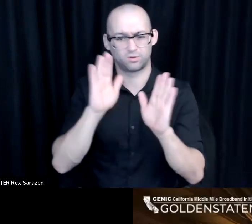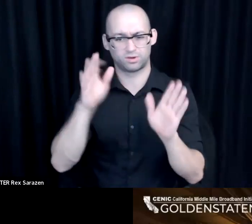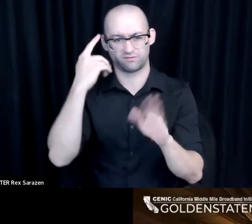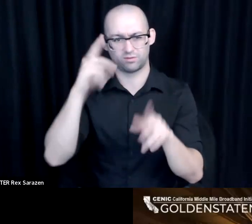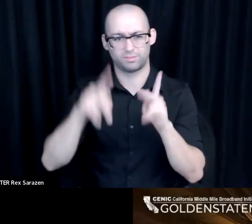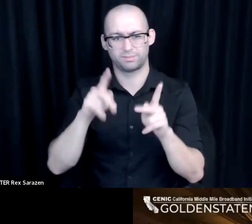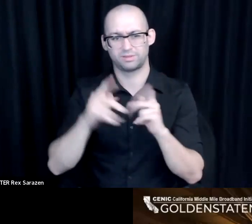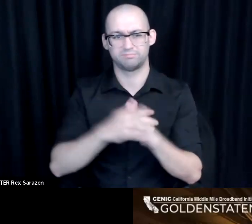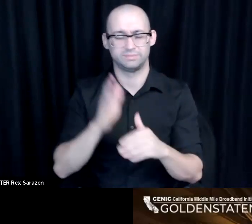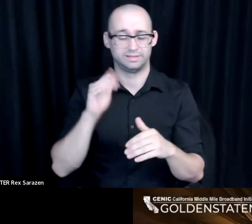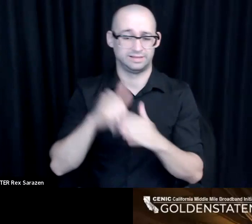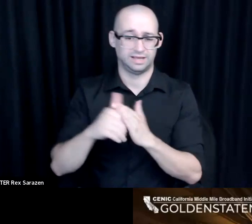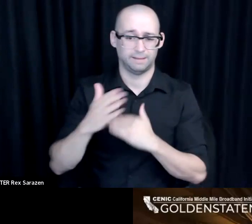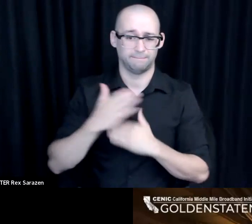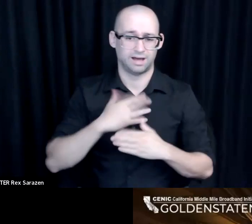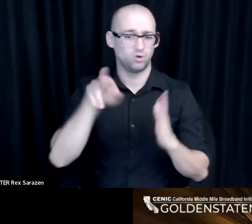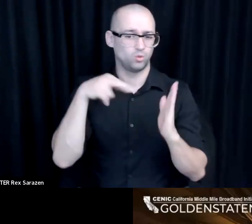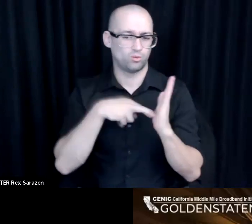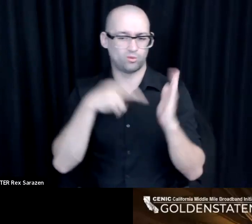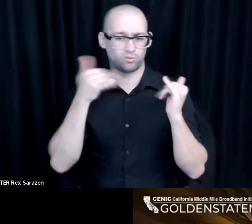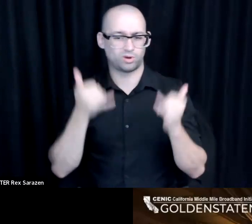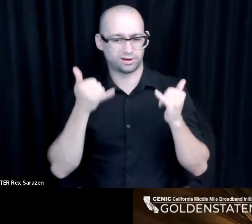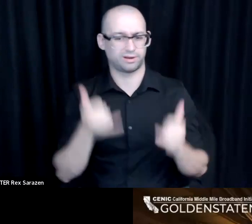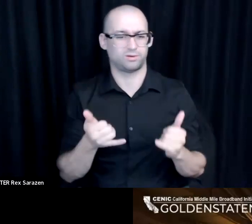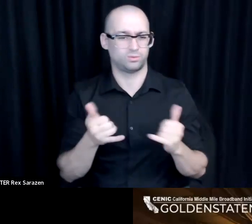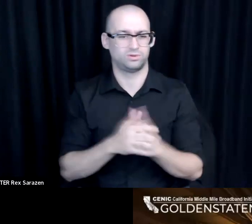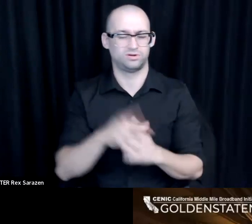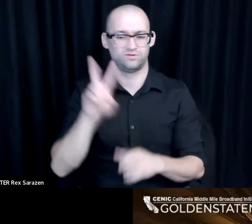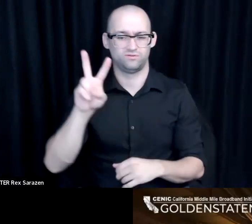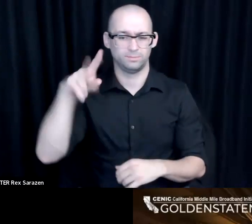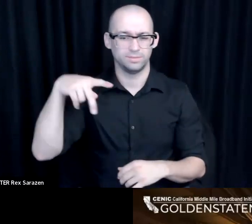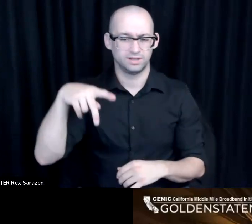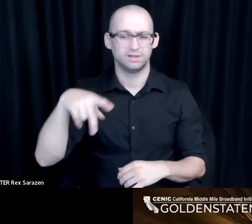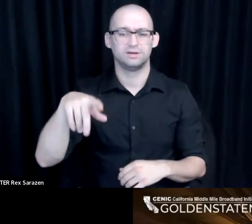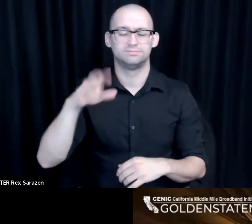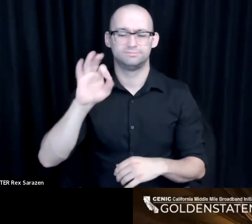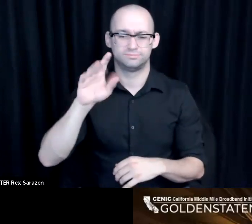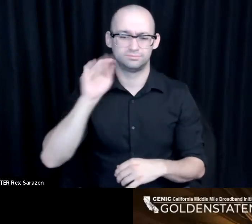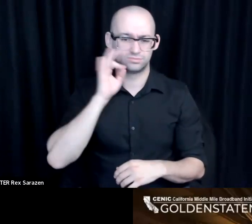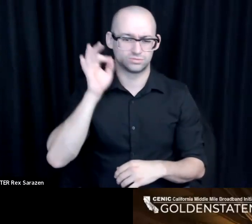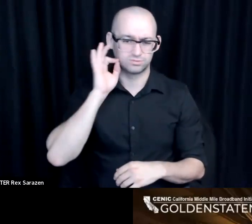in my capacity, currently as Vice President of Tribal Broadband at Golden State Net, and working